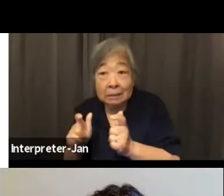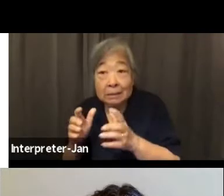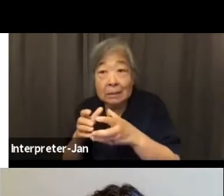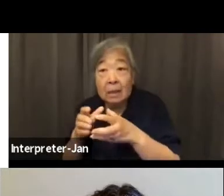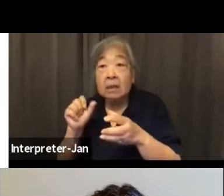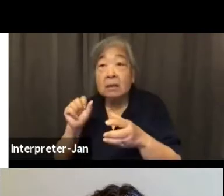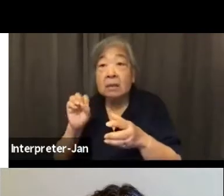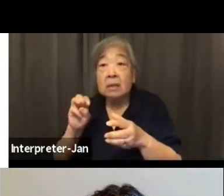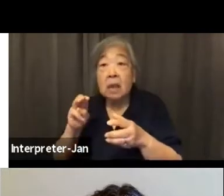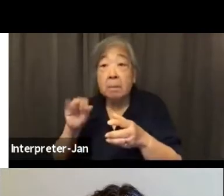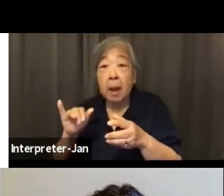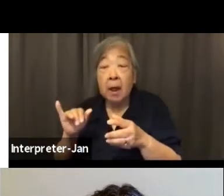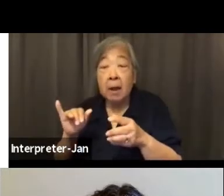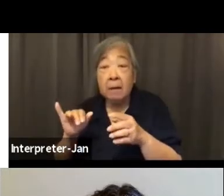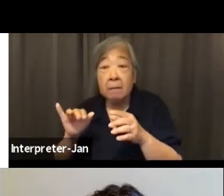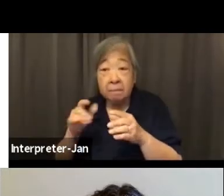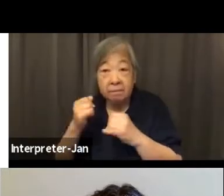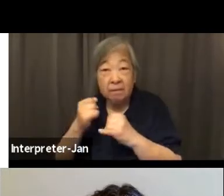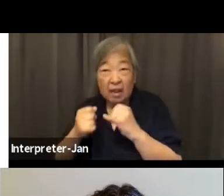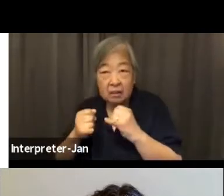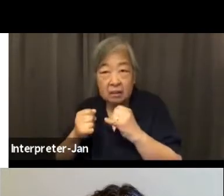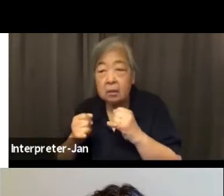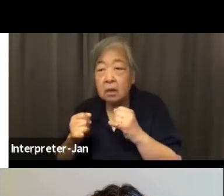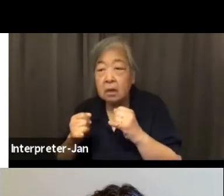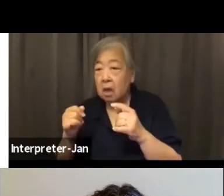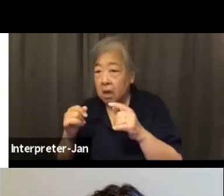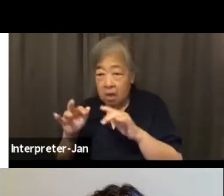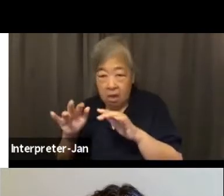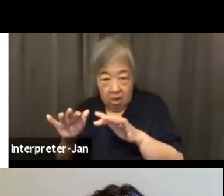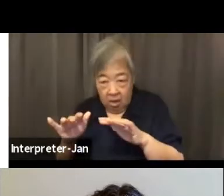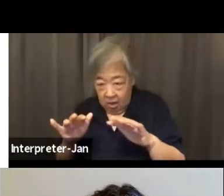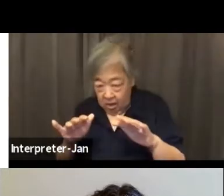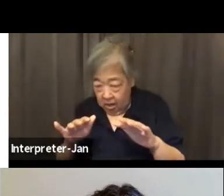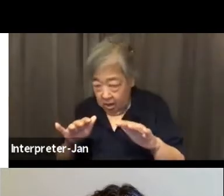another round in which then some of them are selected as finalists.